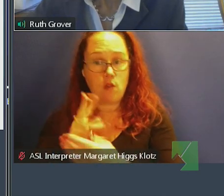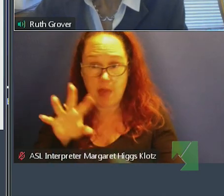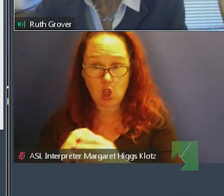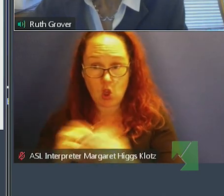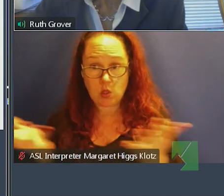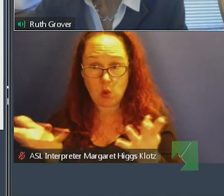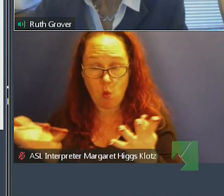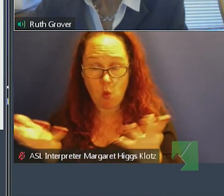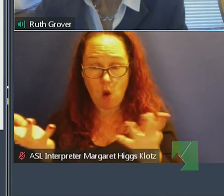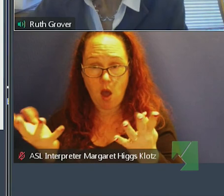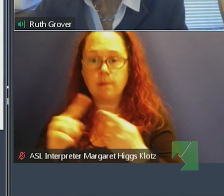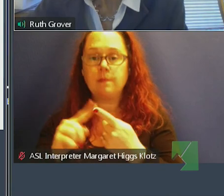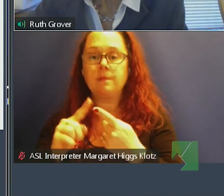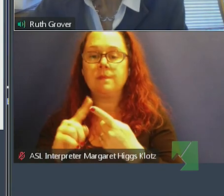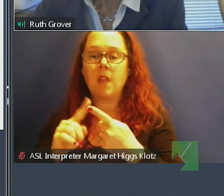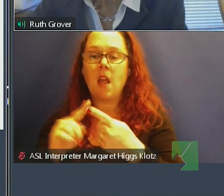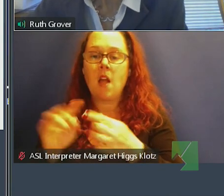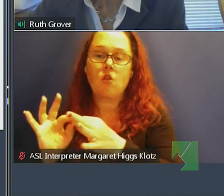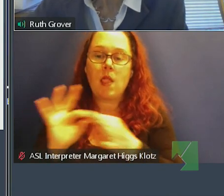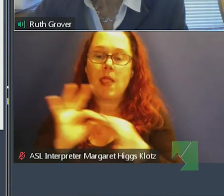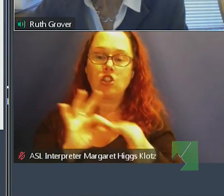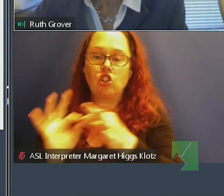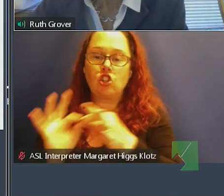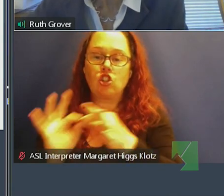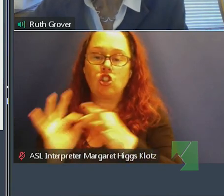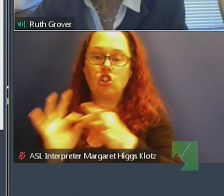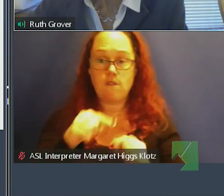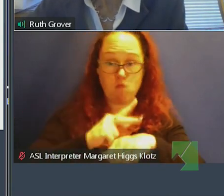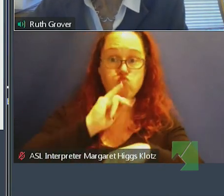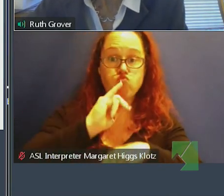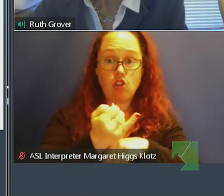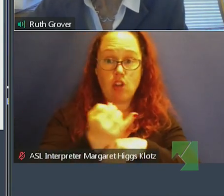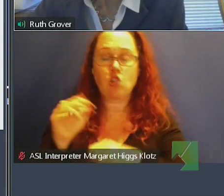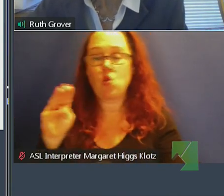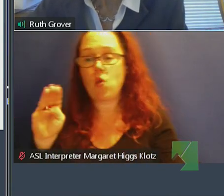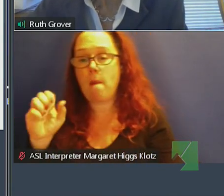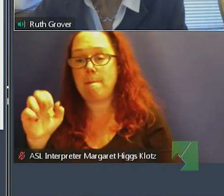the relationship of the project to the general plan, master plan, functional master plan,